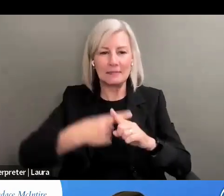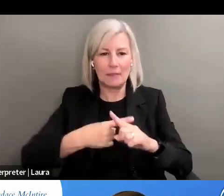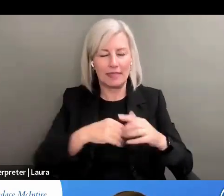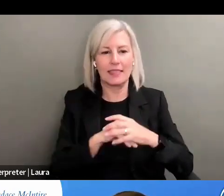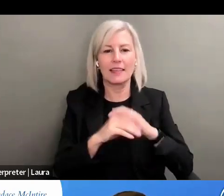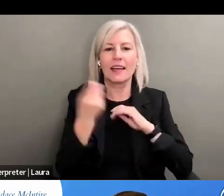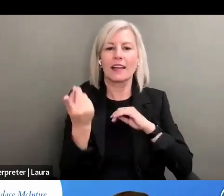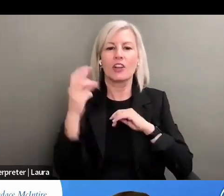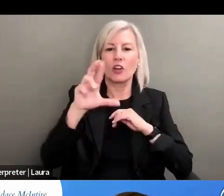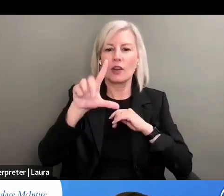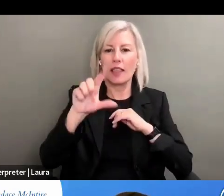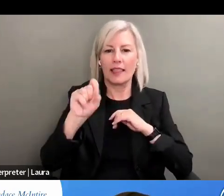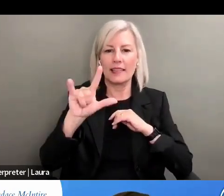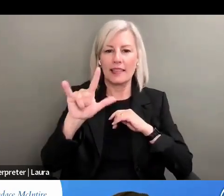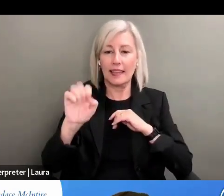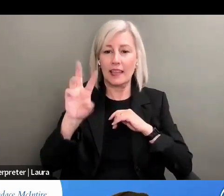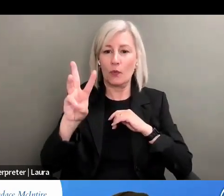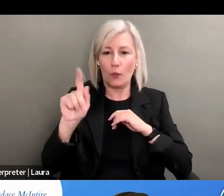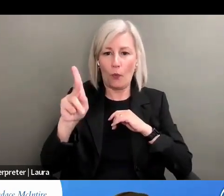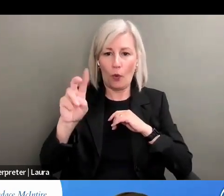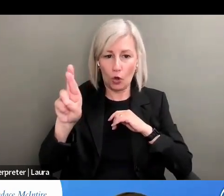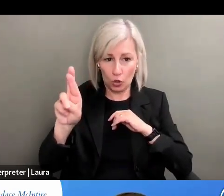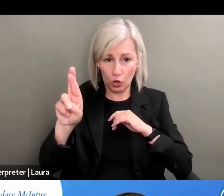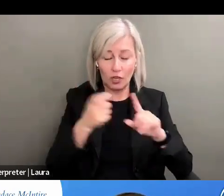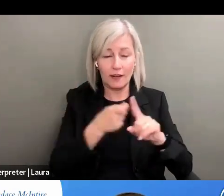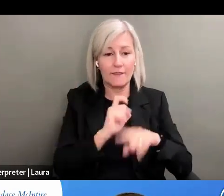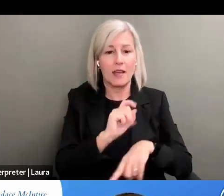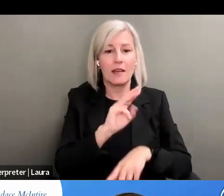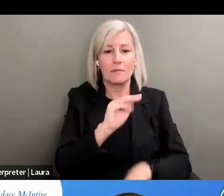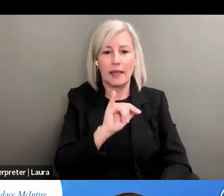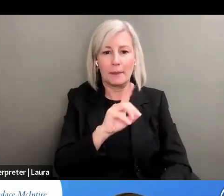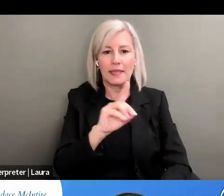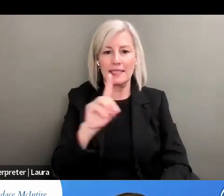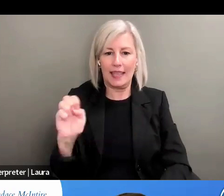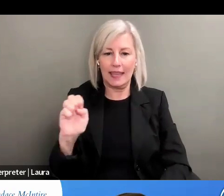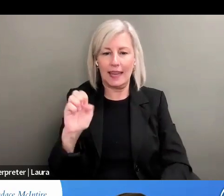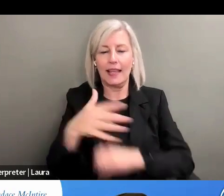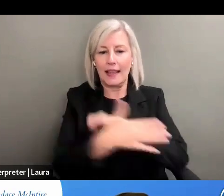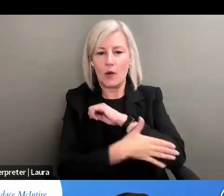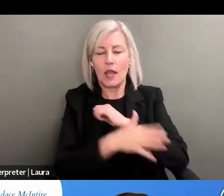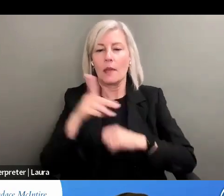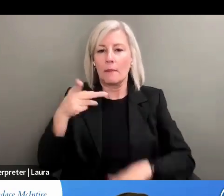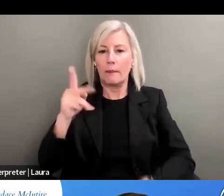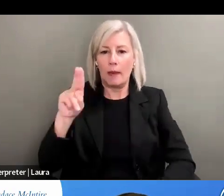Dr. Leslie Walker from Miami Dade County Public Schools and she will be